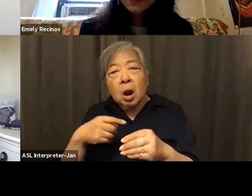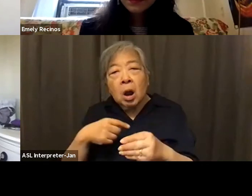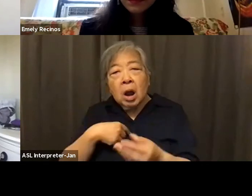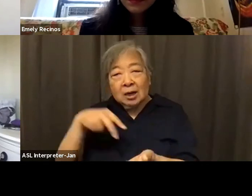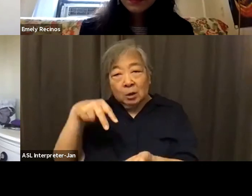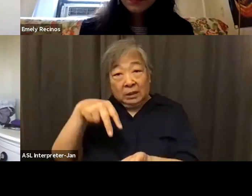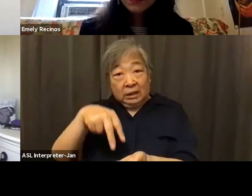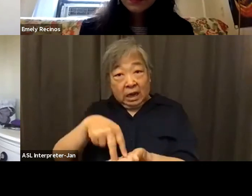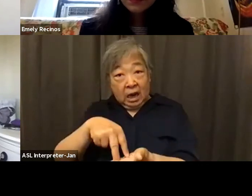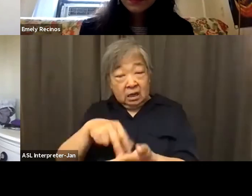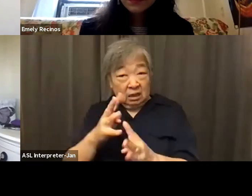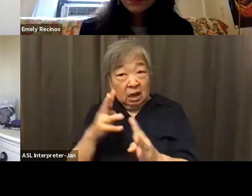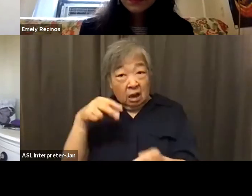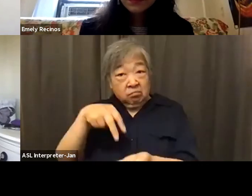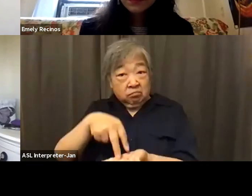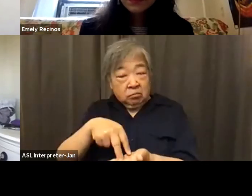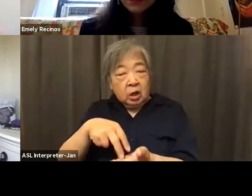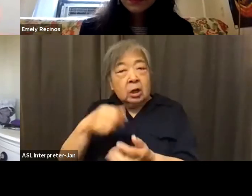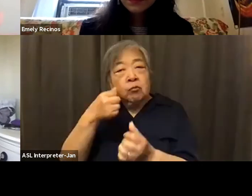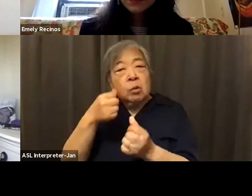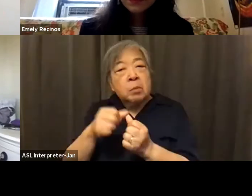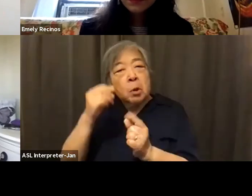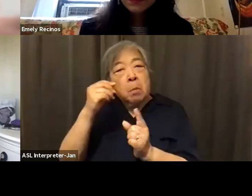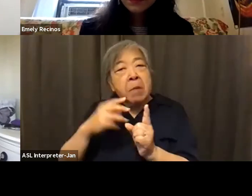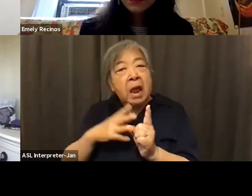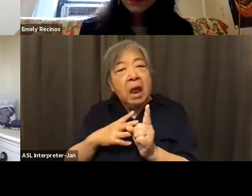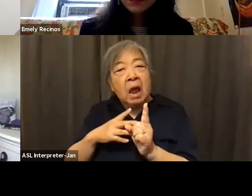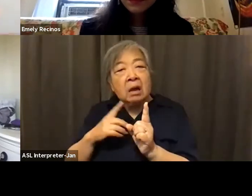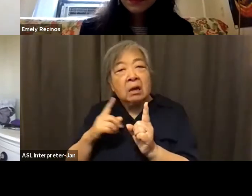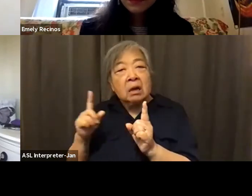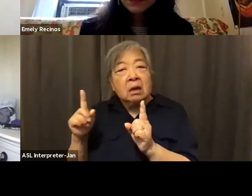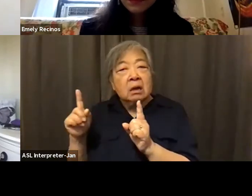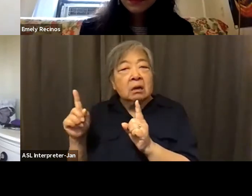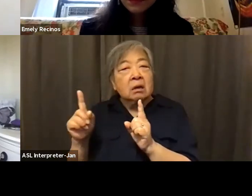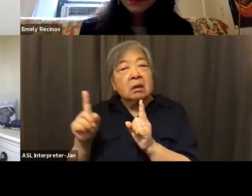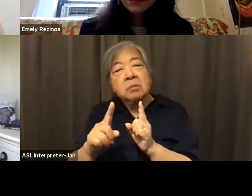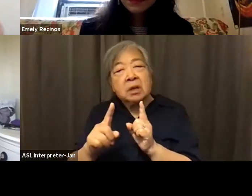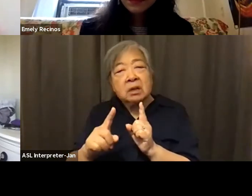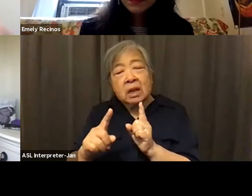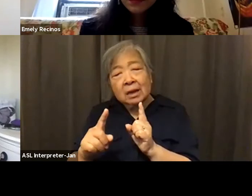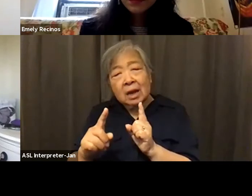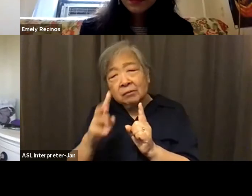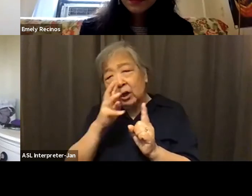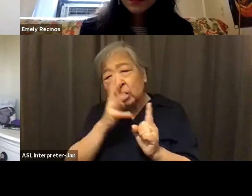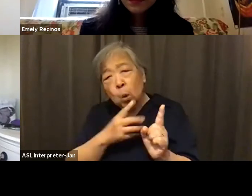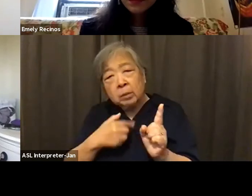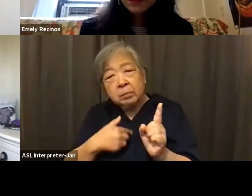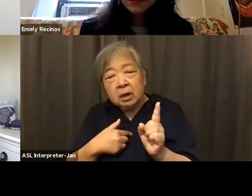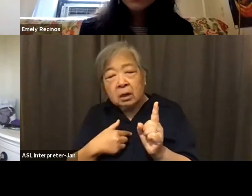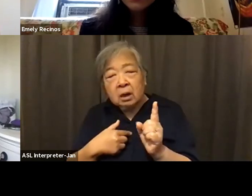and I remember a man came and skipped me, and that happened multiple times, and I was